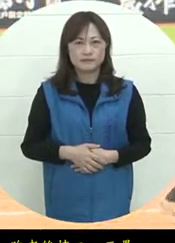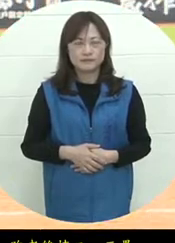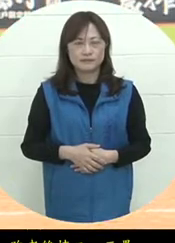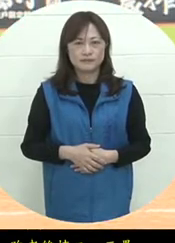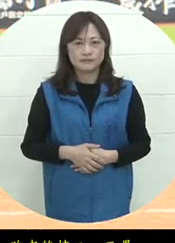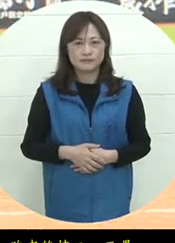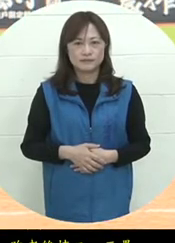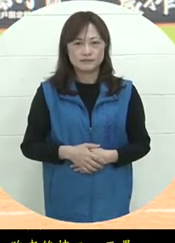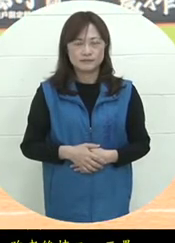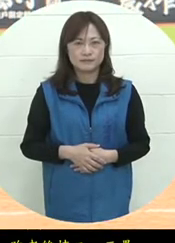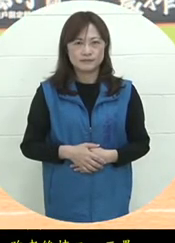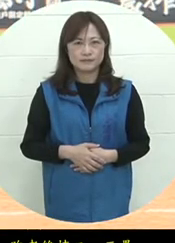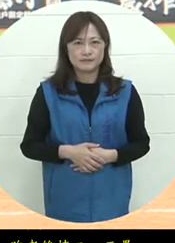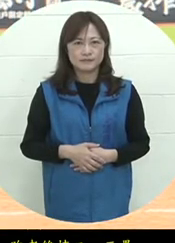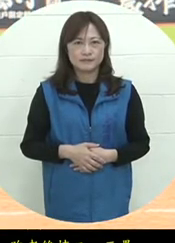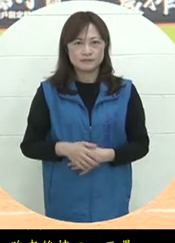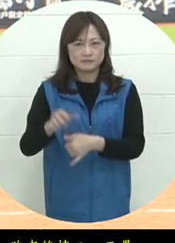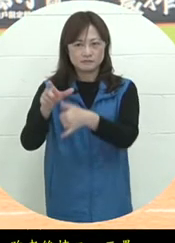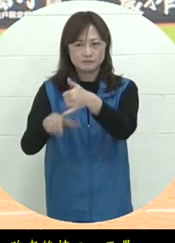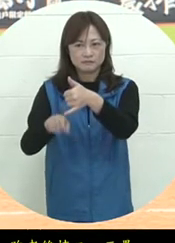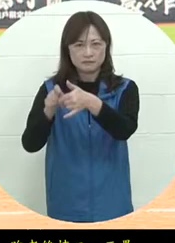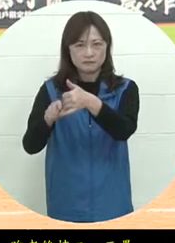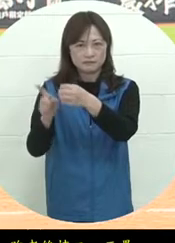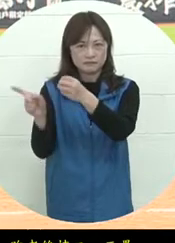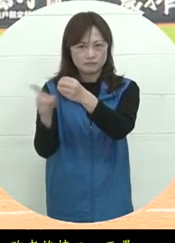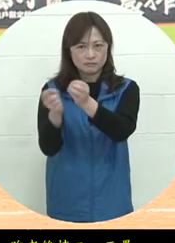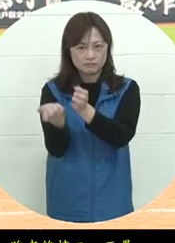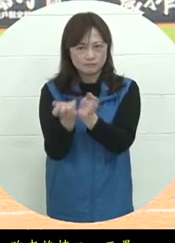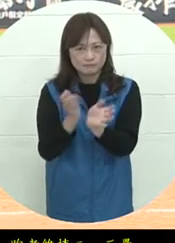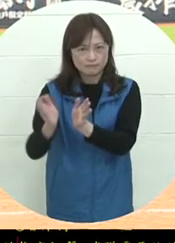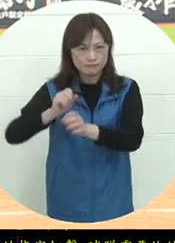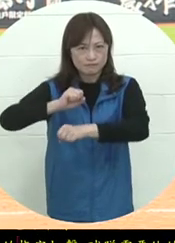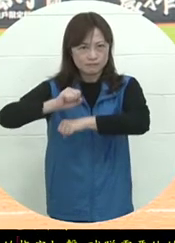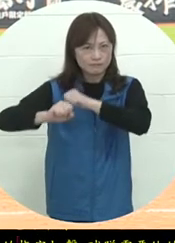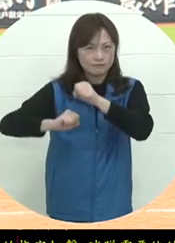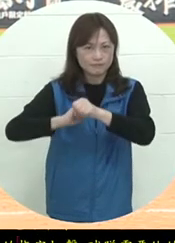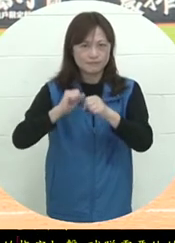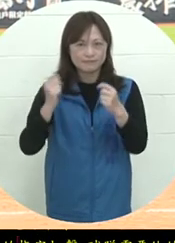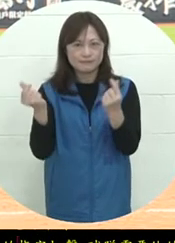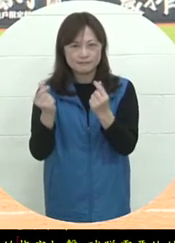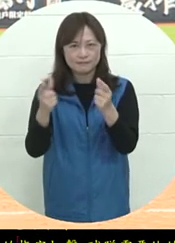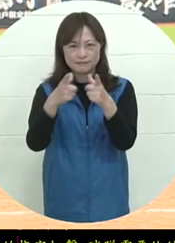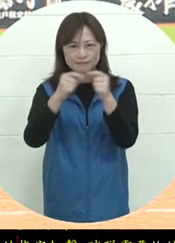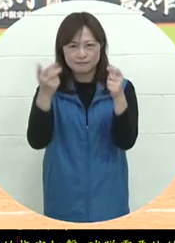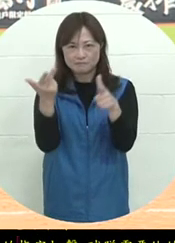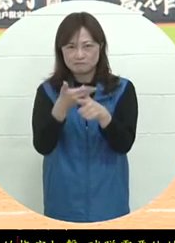to prepare for the wild girl's attack. The movement is very similar to that of a Japanese professional baseball player